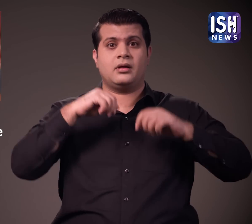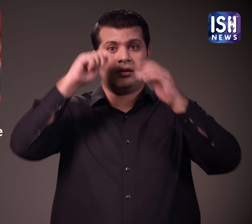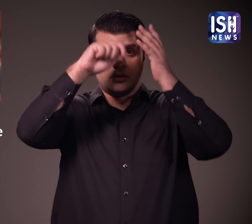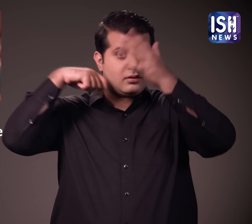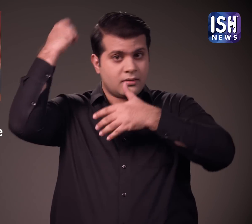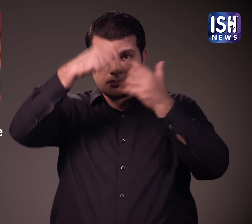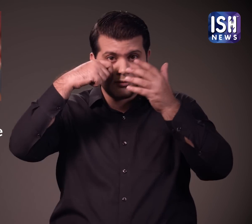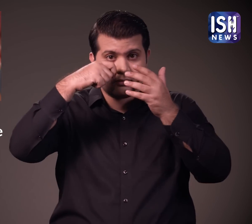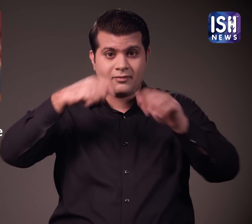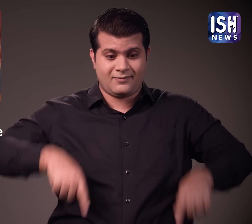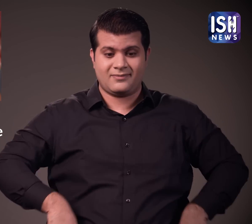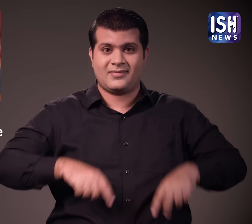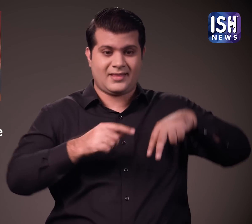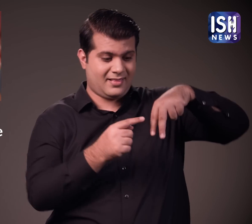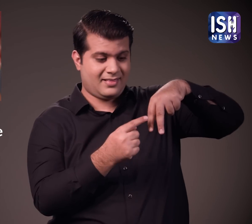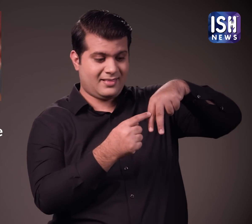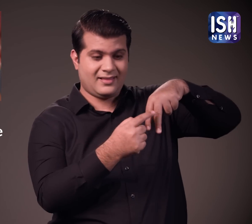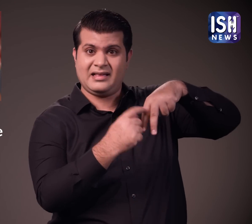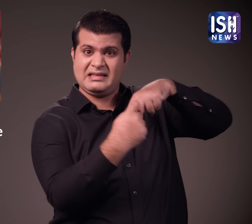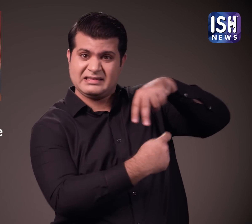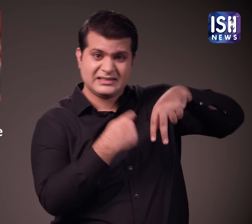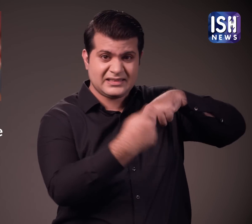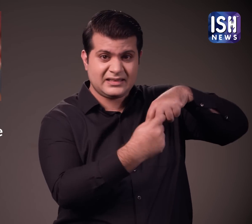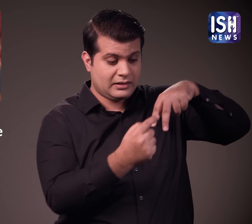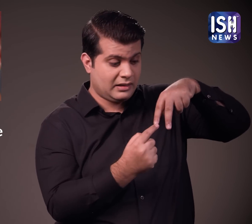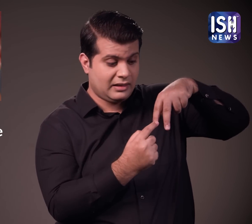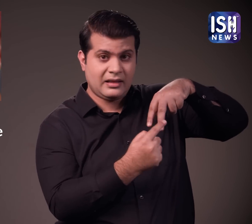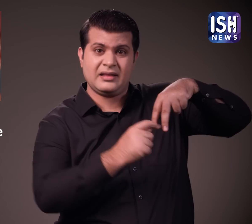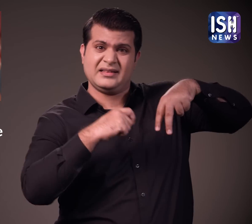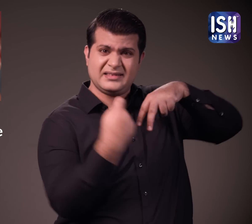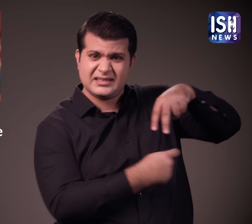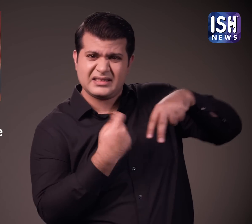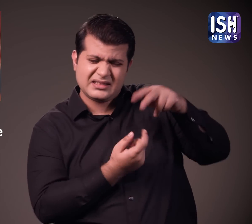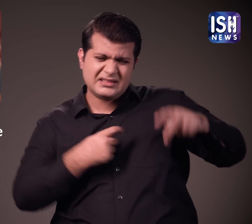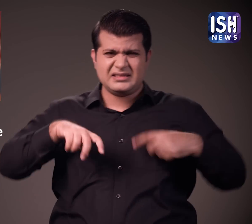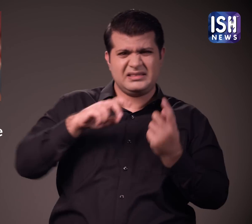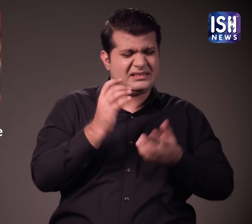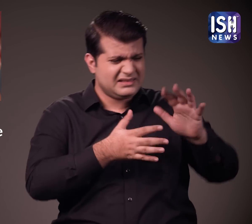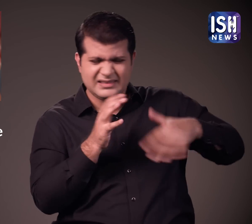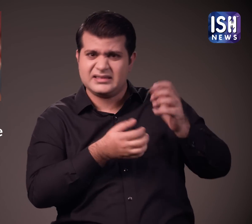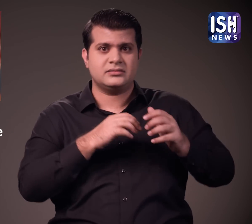Kyong had duct taped Sook's thighs and ankles as well.